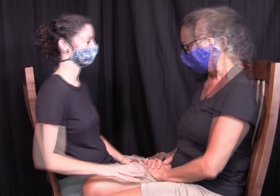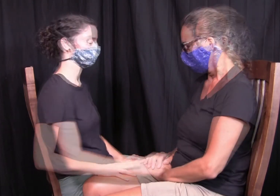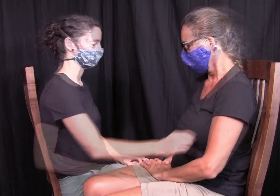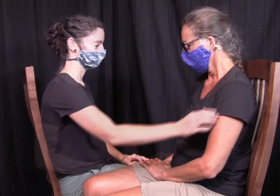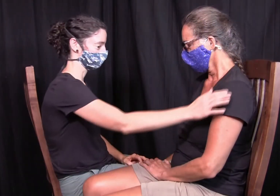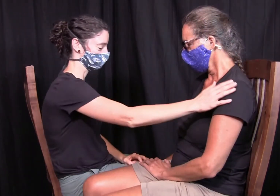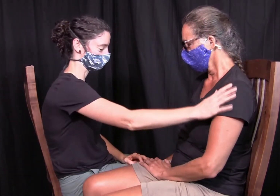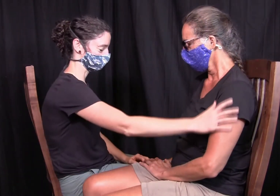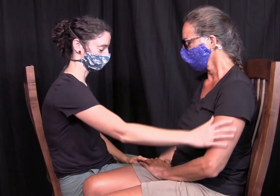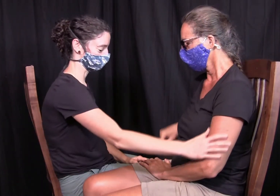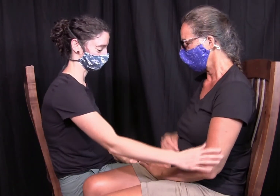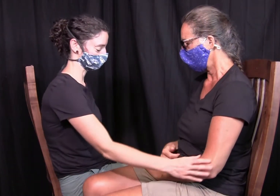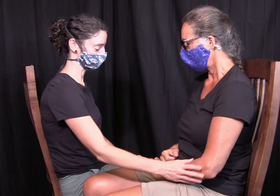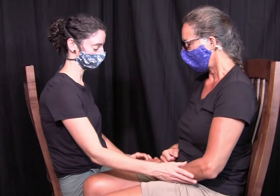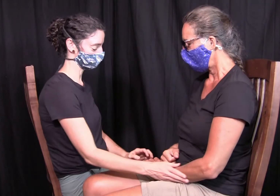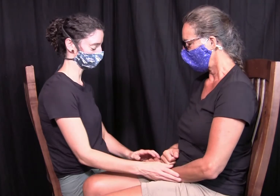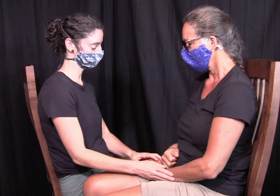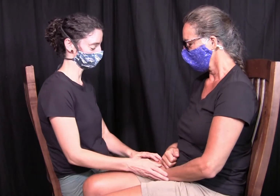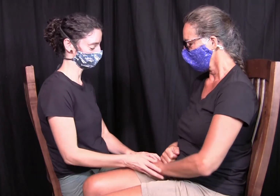Now you try with my hand as the child's hand.